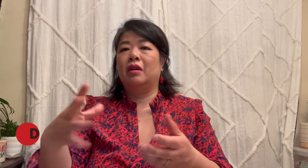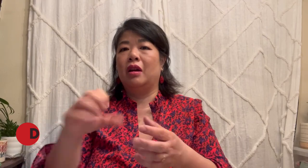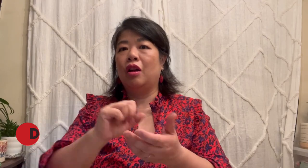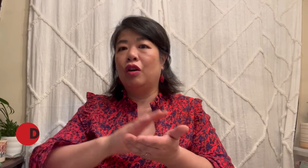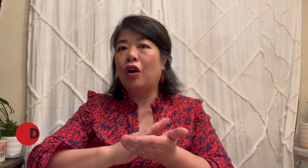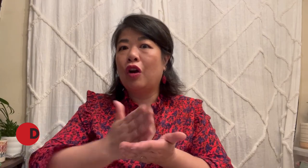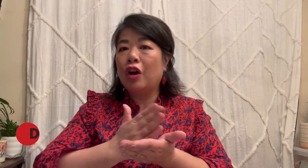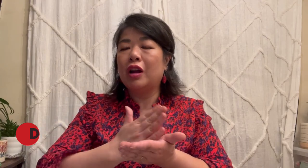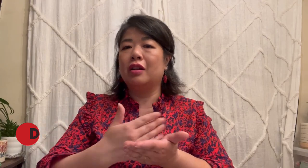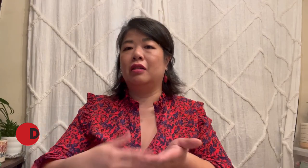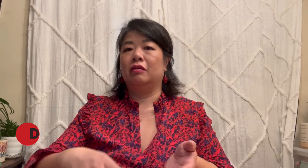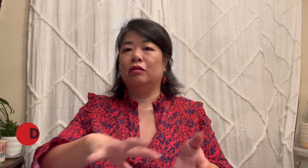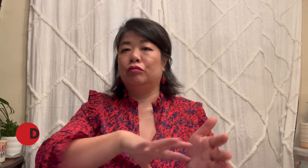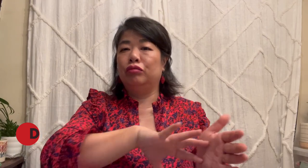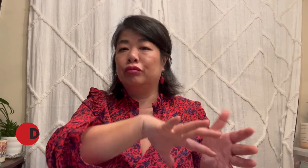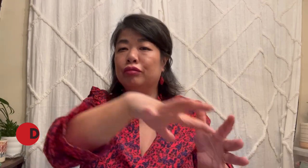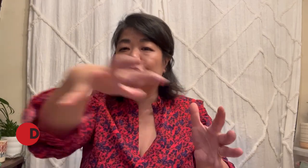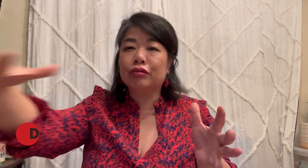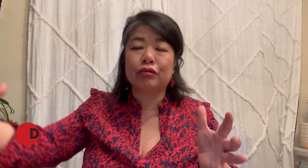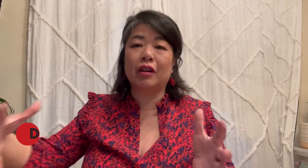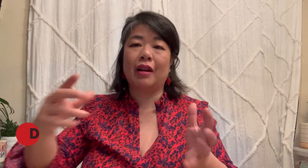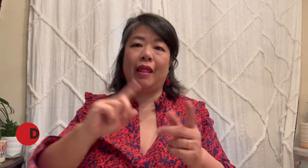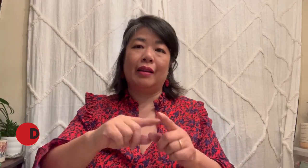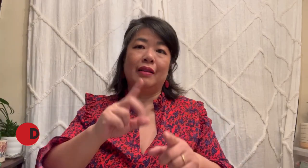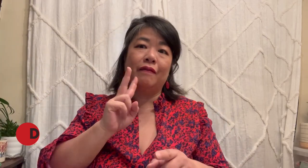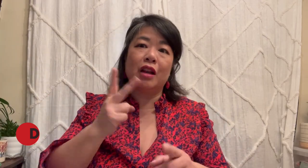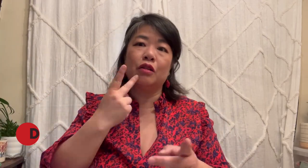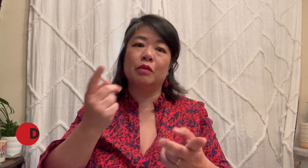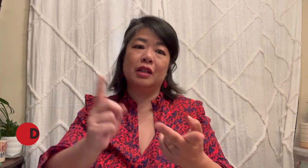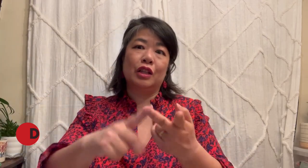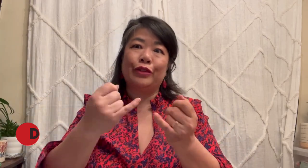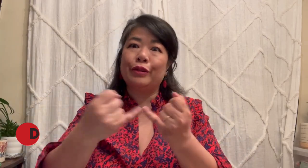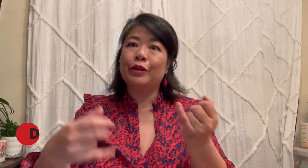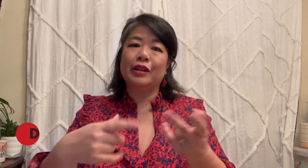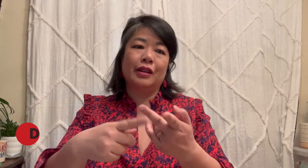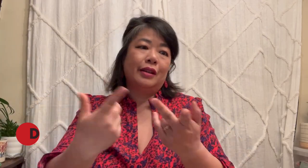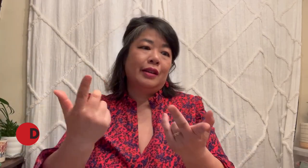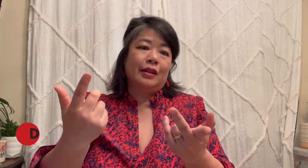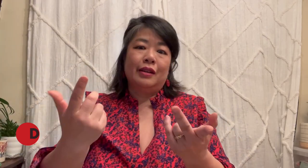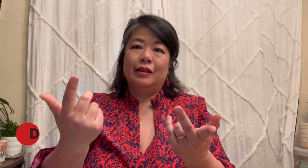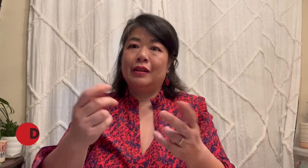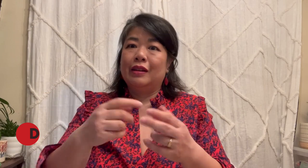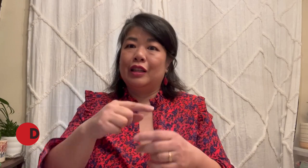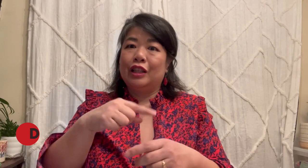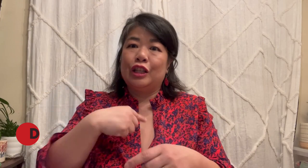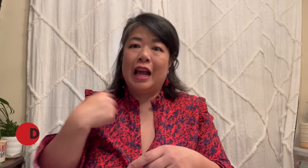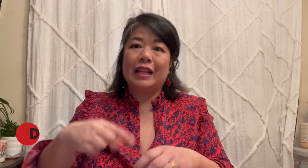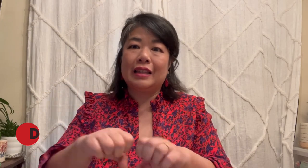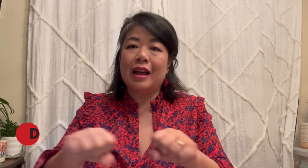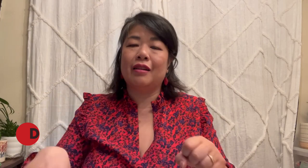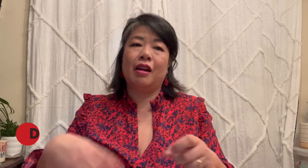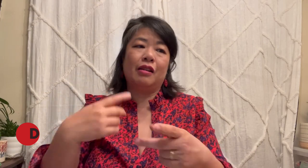are to be consistent. My mother would take the time to cook